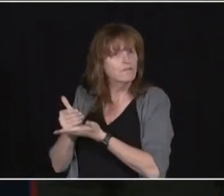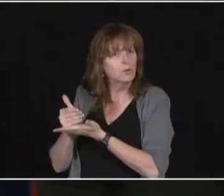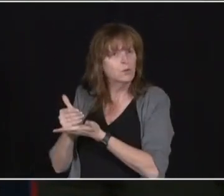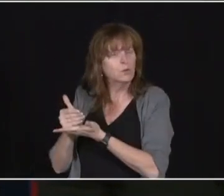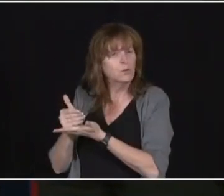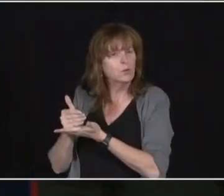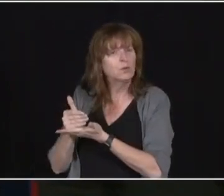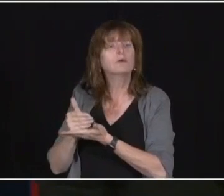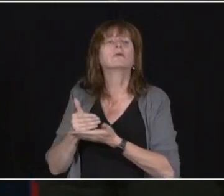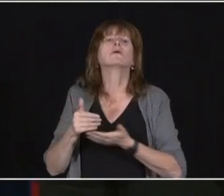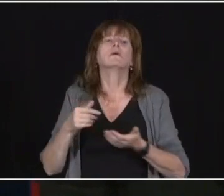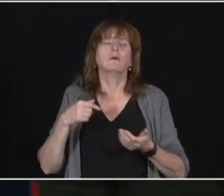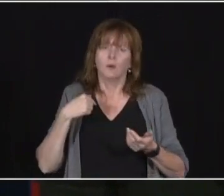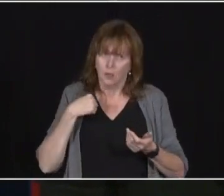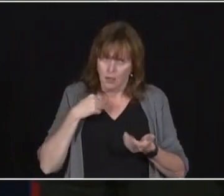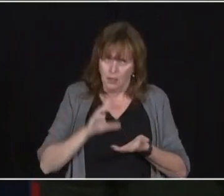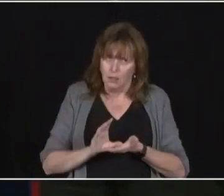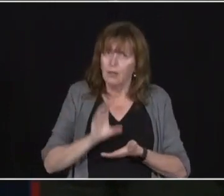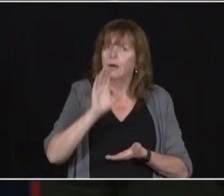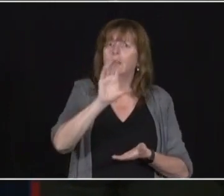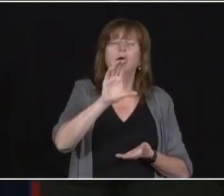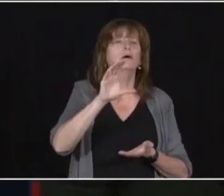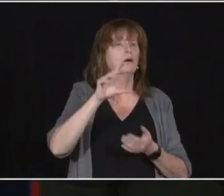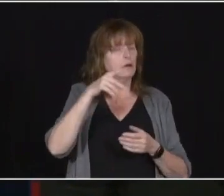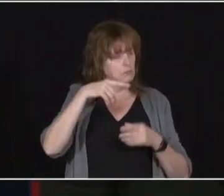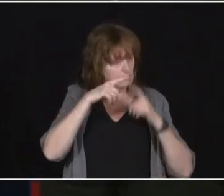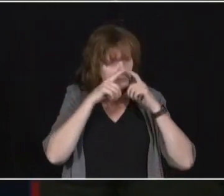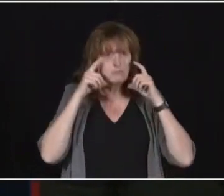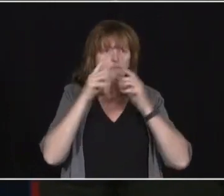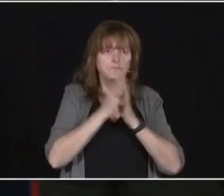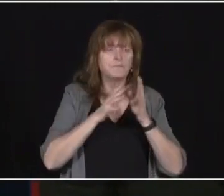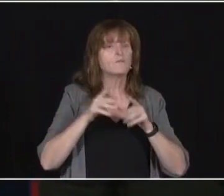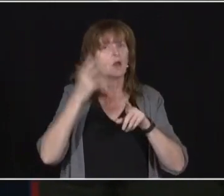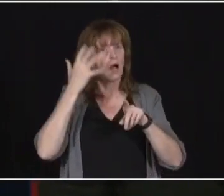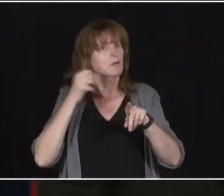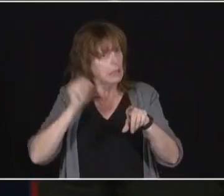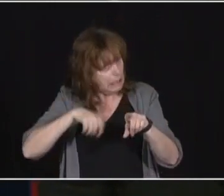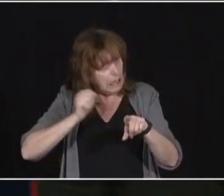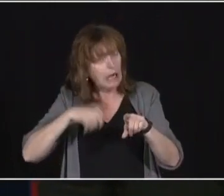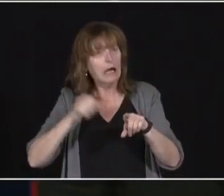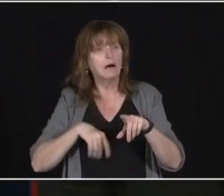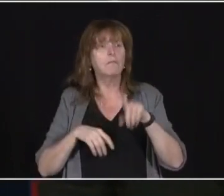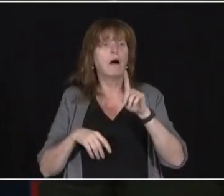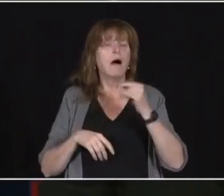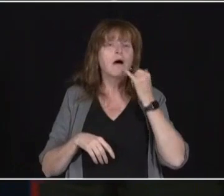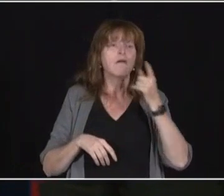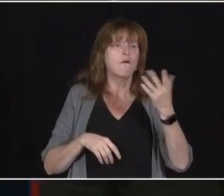assistance. We are supplying PPE to hospitals but of course, if they are going to do the scheduled procedures